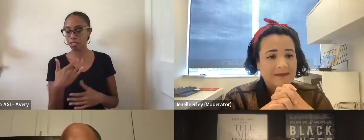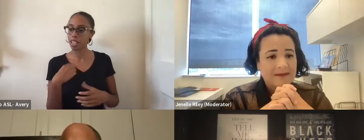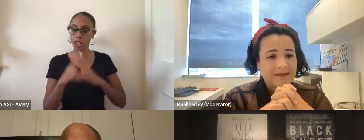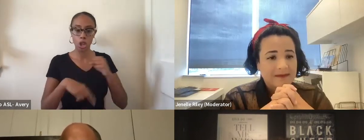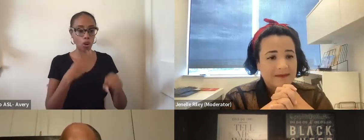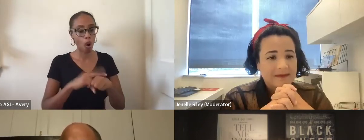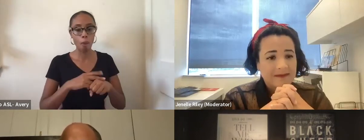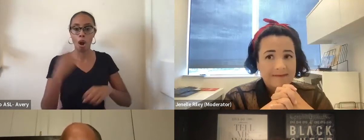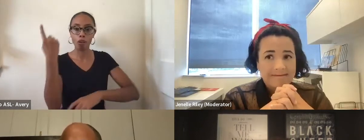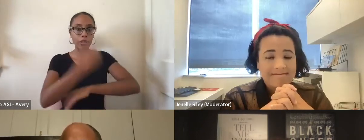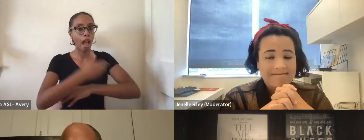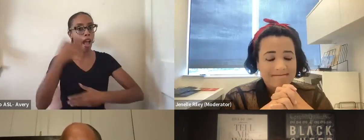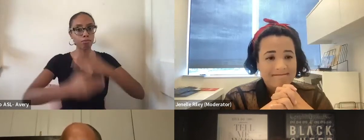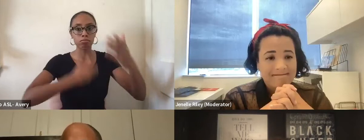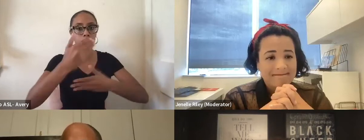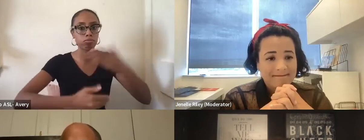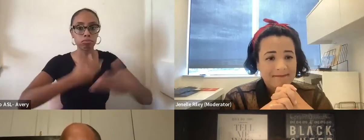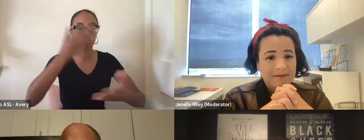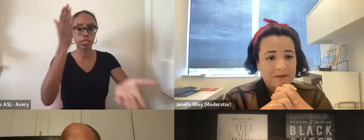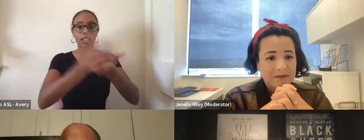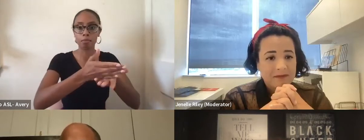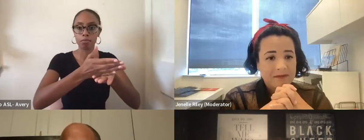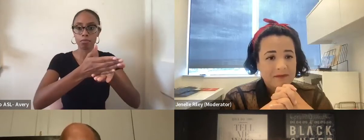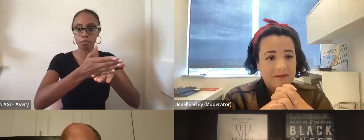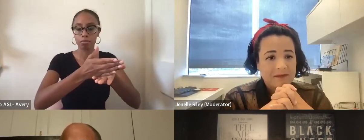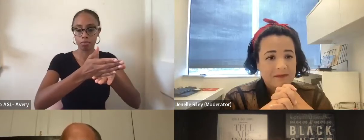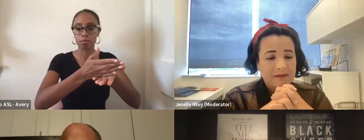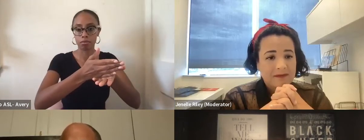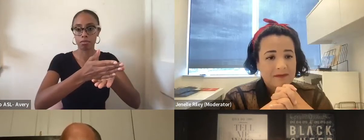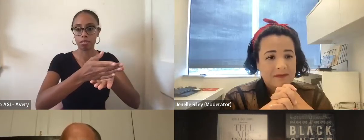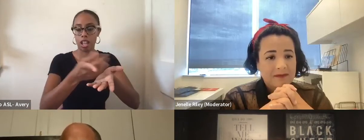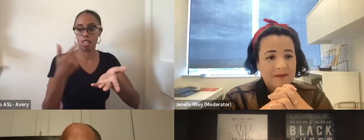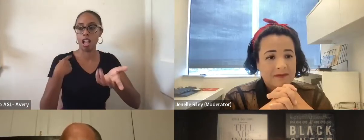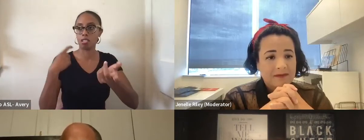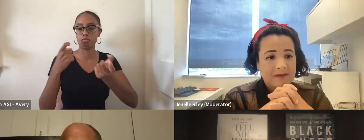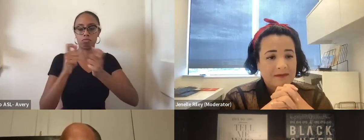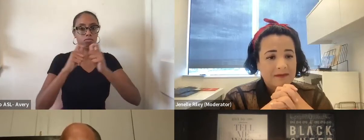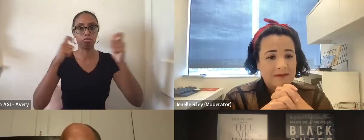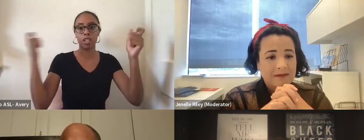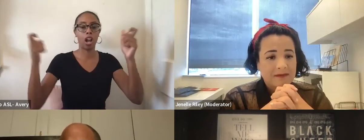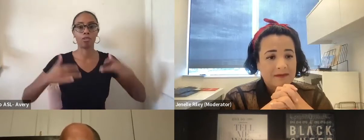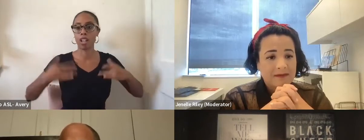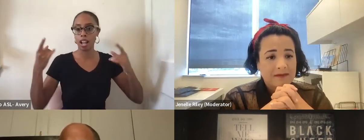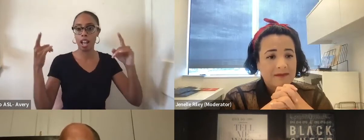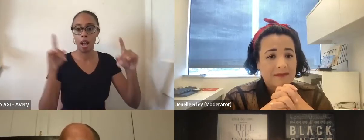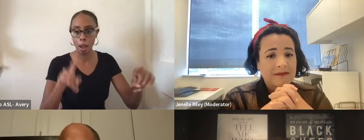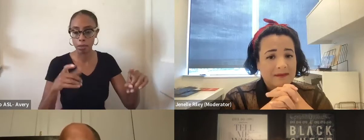event happens that needs to be looked at and thought about. Whatever your views on these institution of monarchy or whatever.